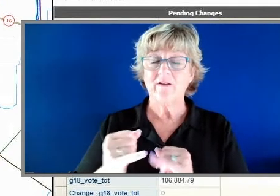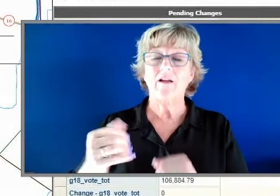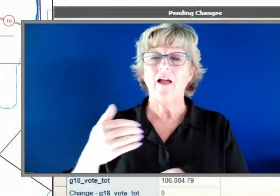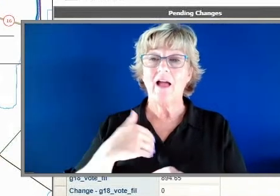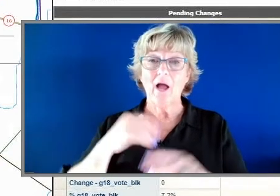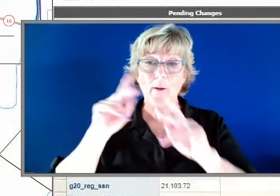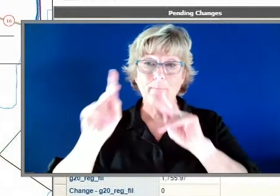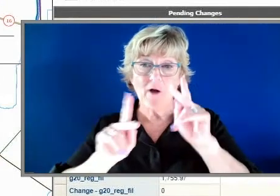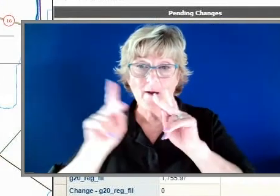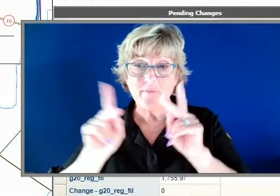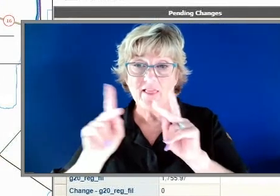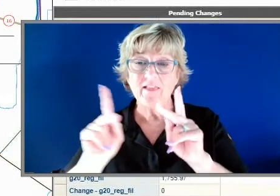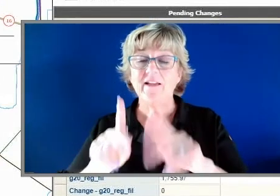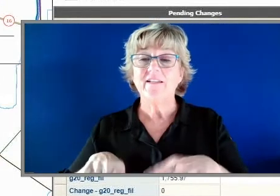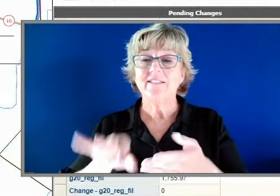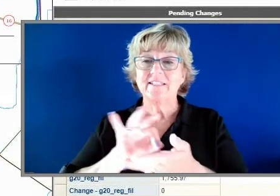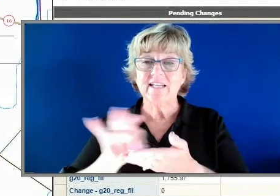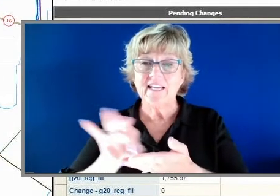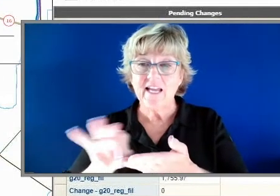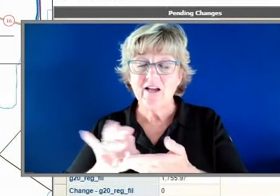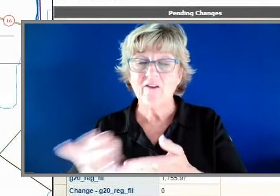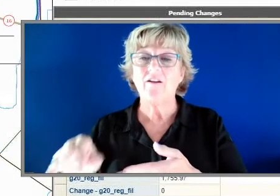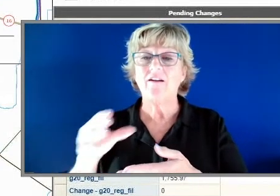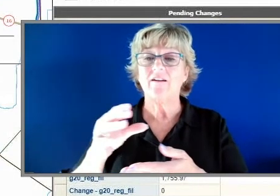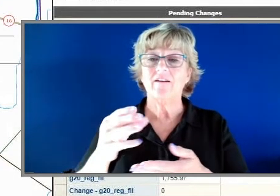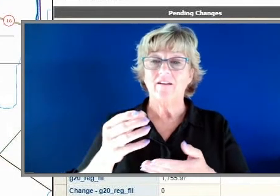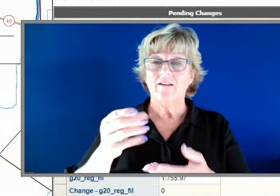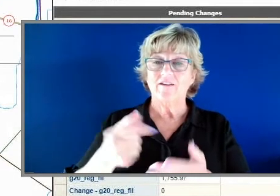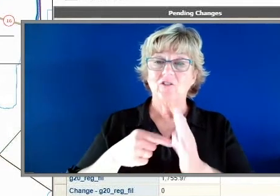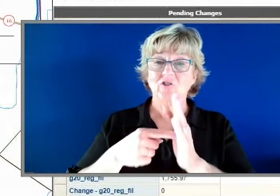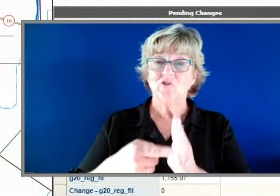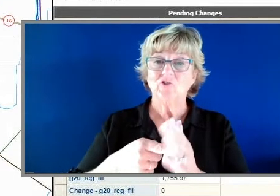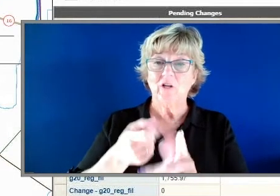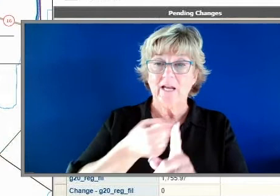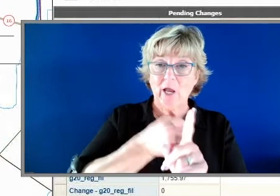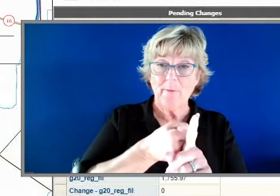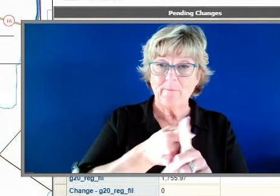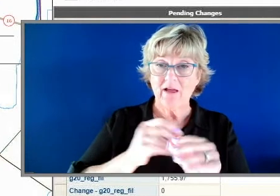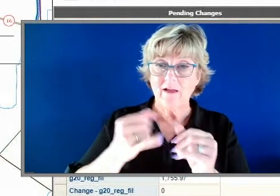Studio: The tool provides population counts and demographics, of the districts you draw to show the impacts of